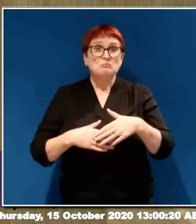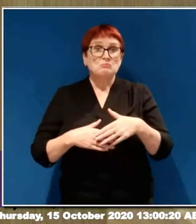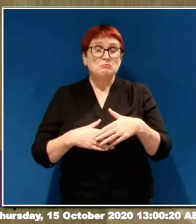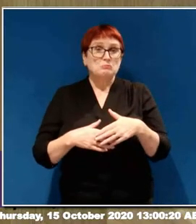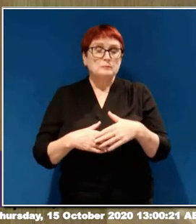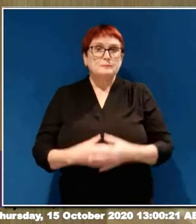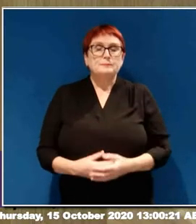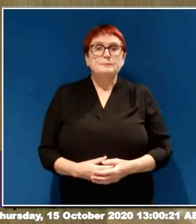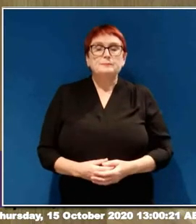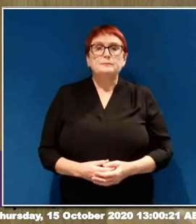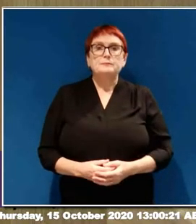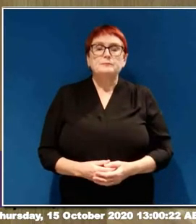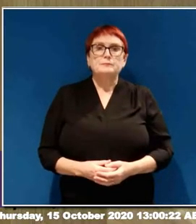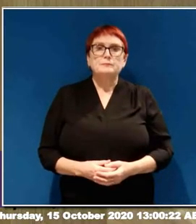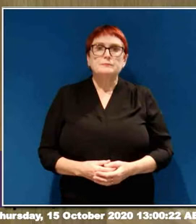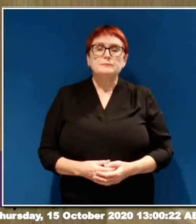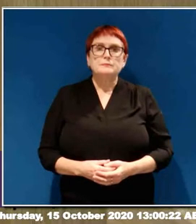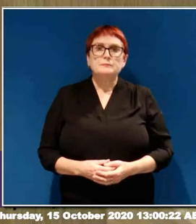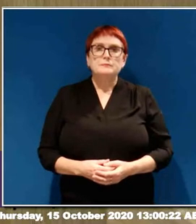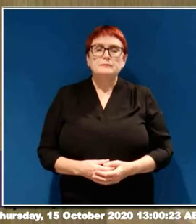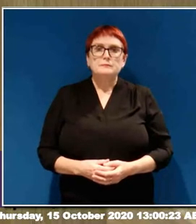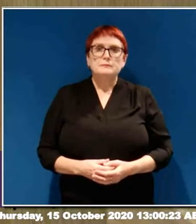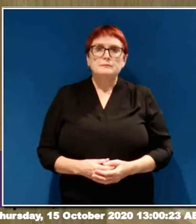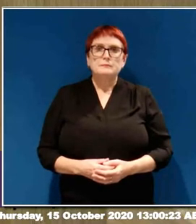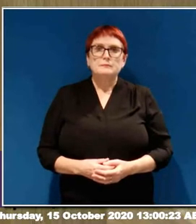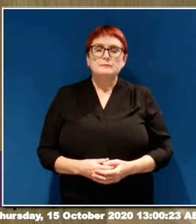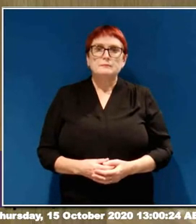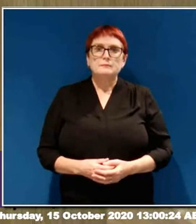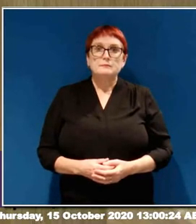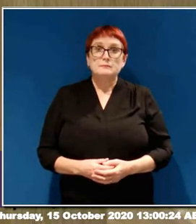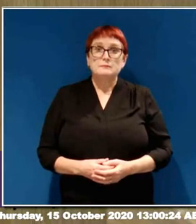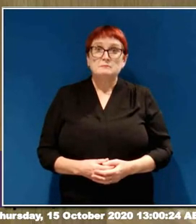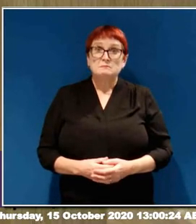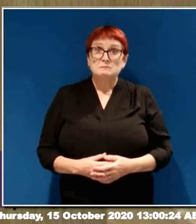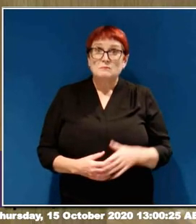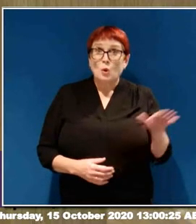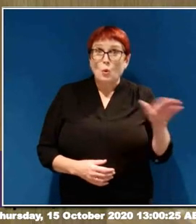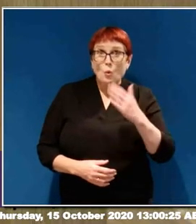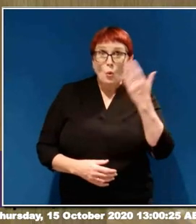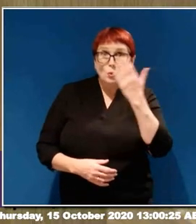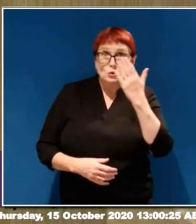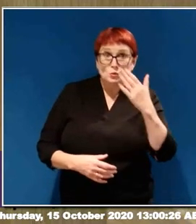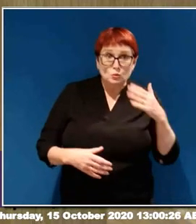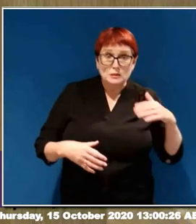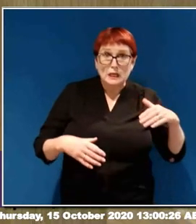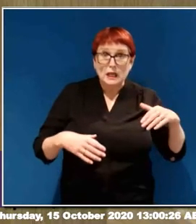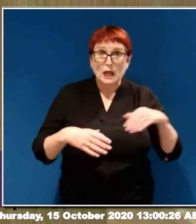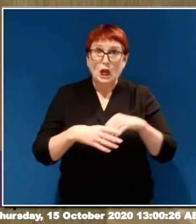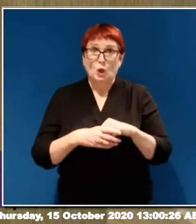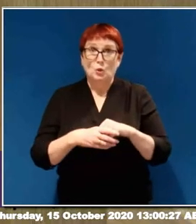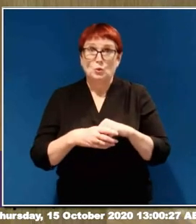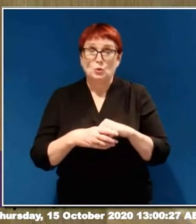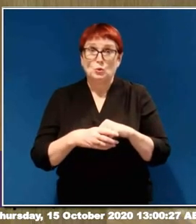have incorporated the mandate about preventing bullying?